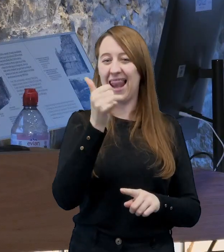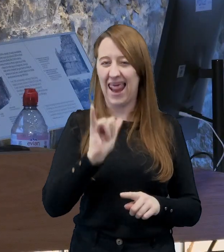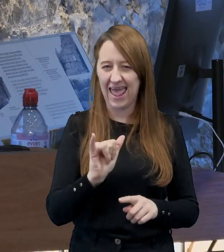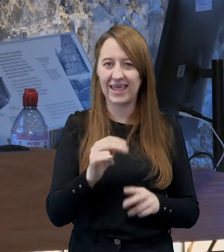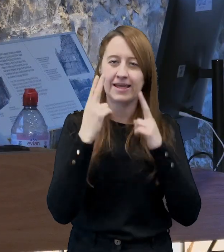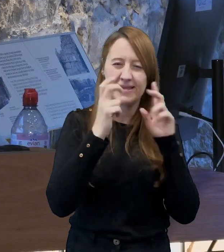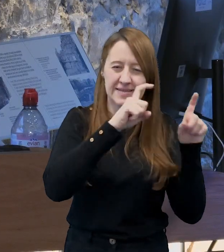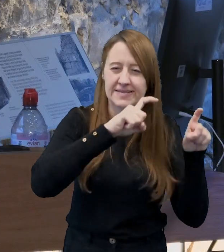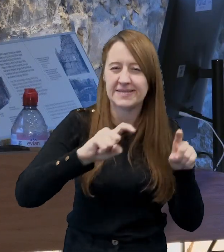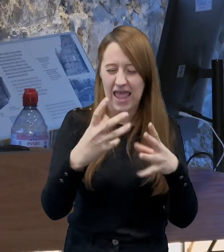designs onto the marble.